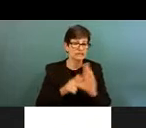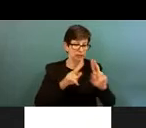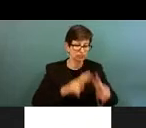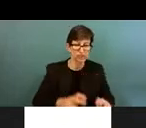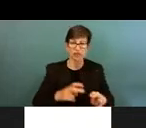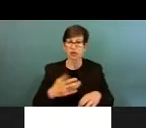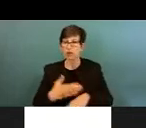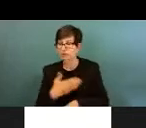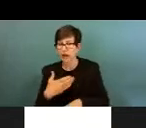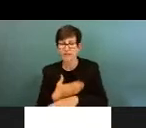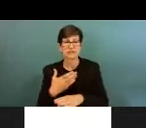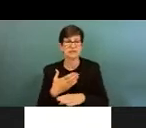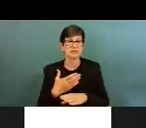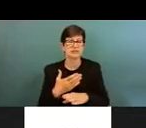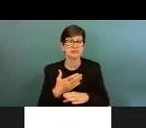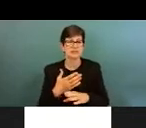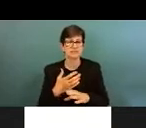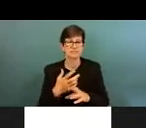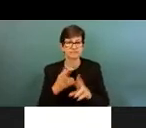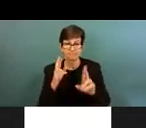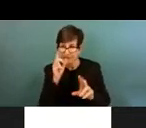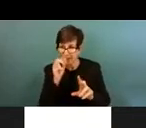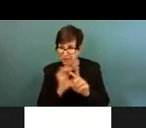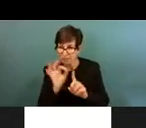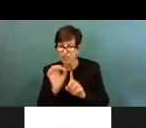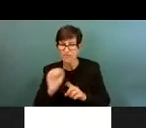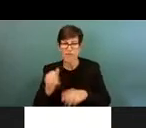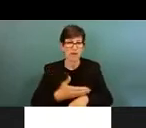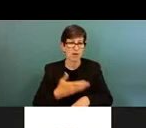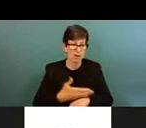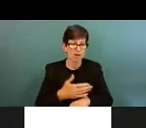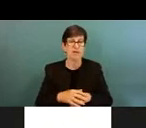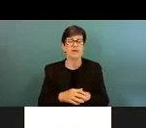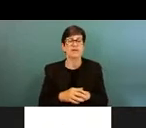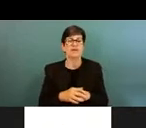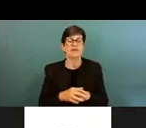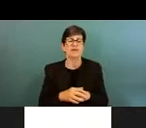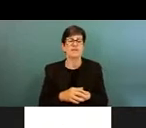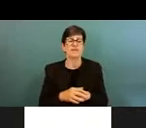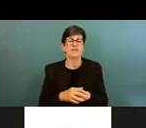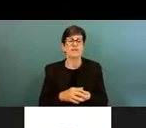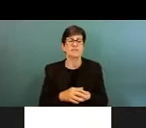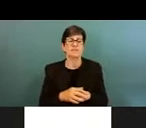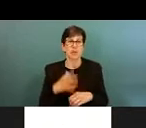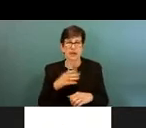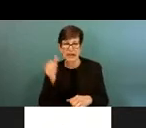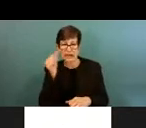digitally inclusion across Australia. We aim to measure digital inclusion at a national,